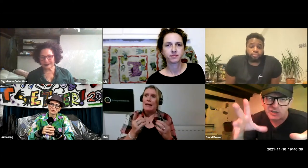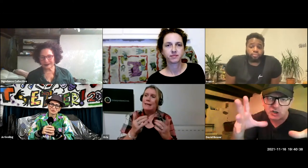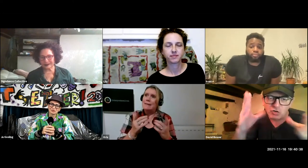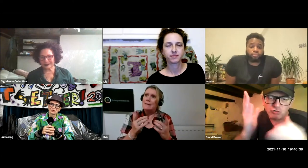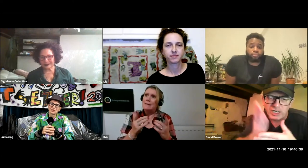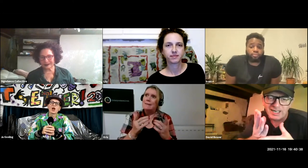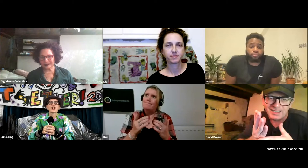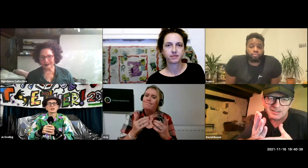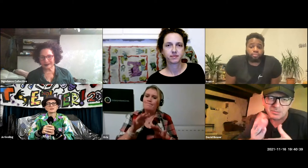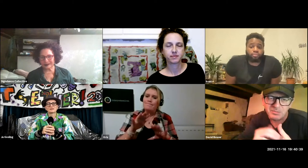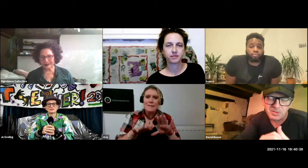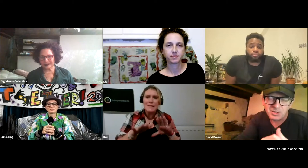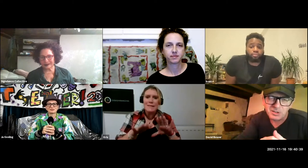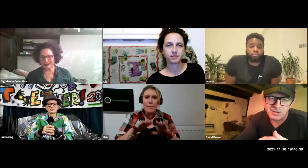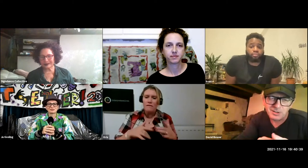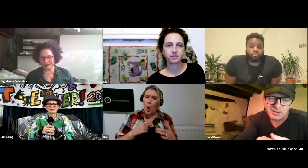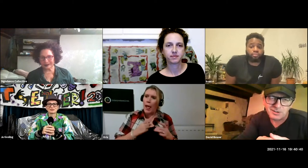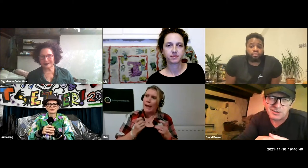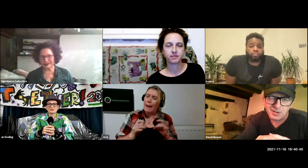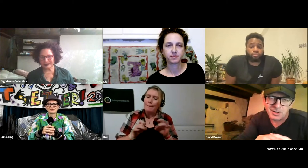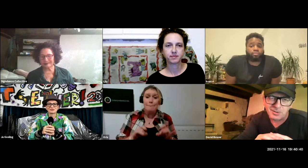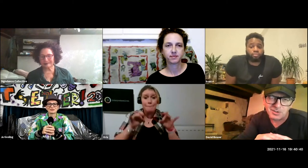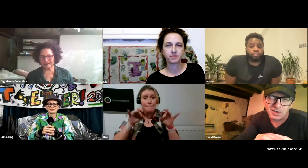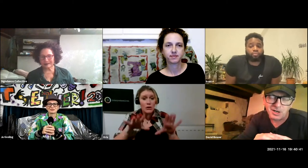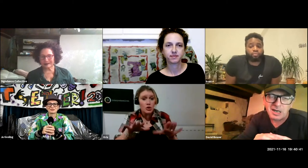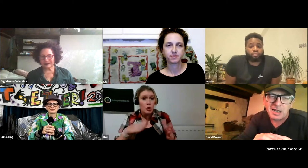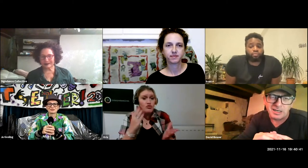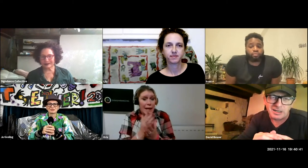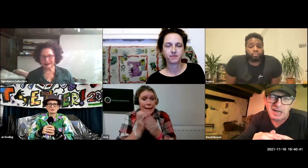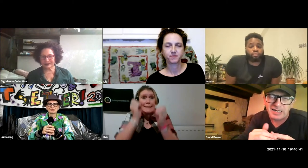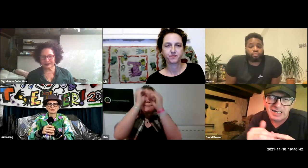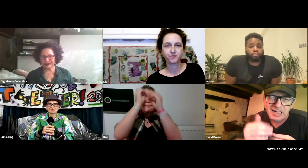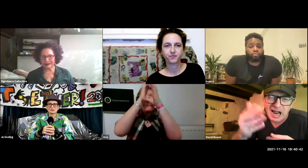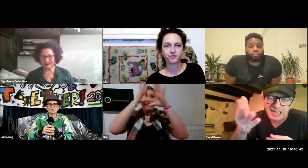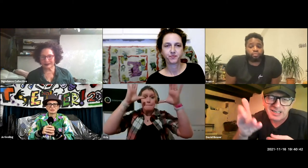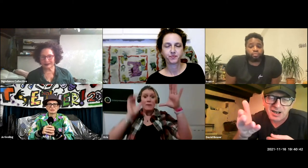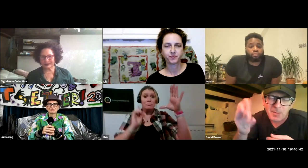there is a, we can respond to your